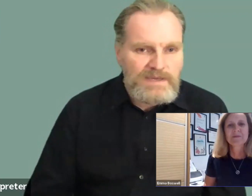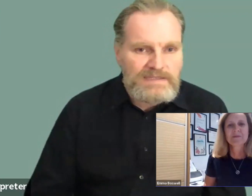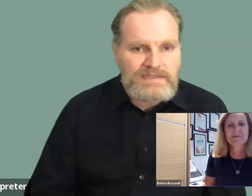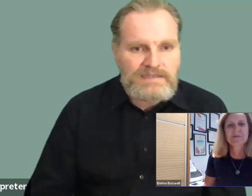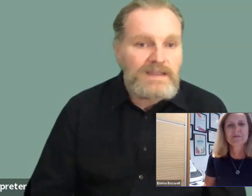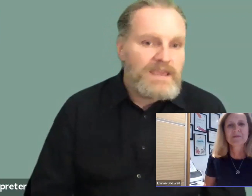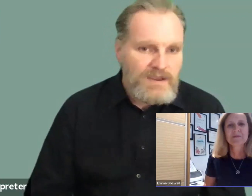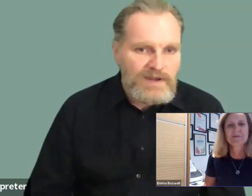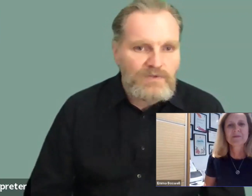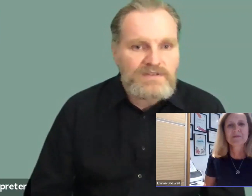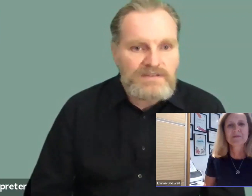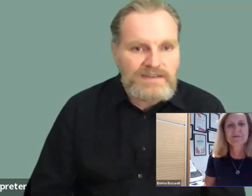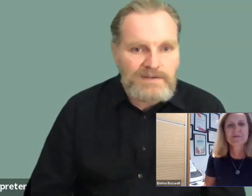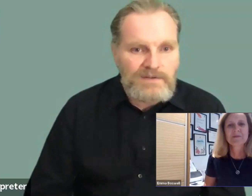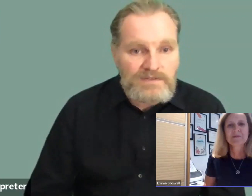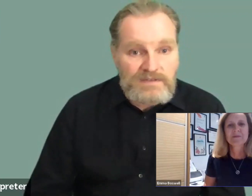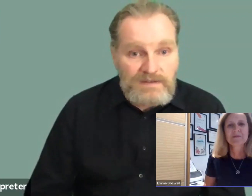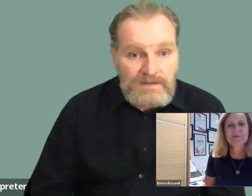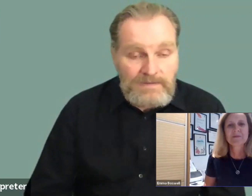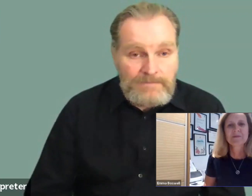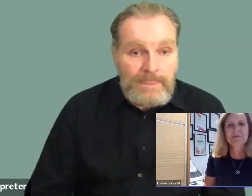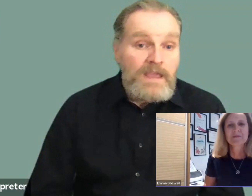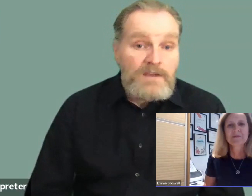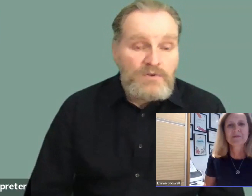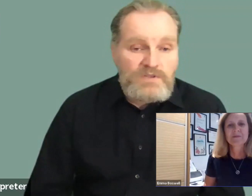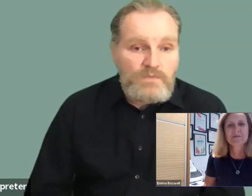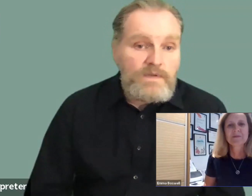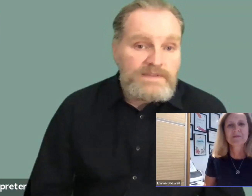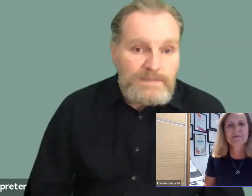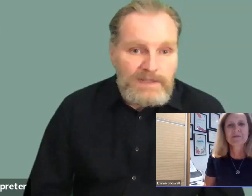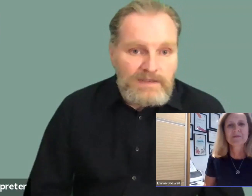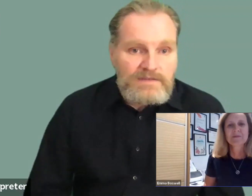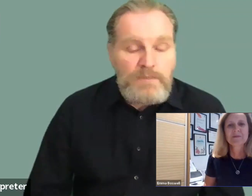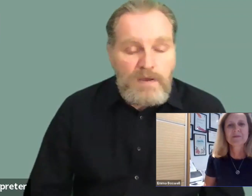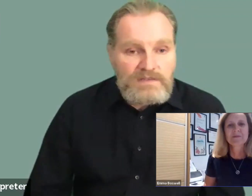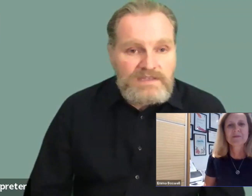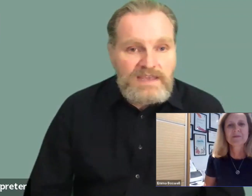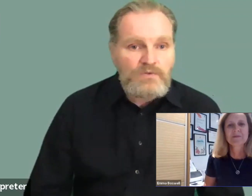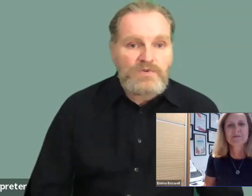by that is hearing loss and sight loss. And also, siblings and partners, they can also